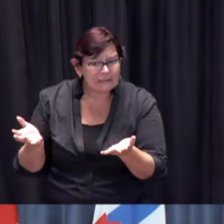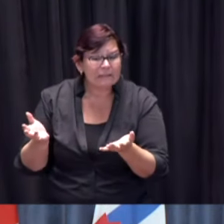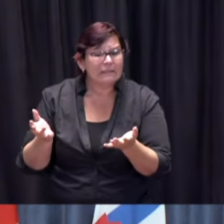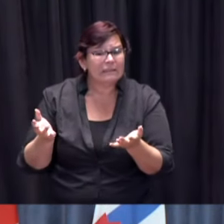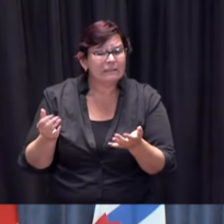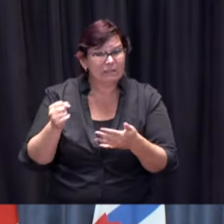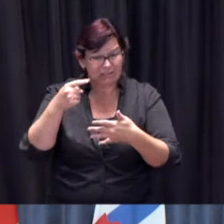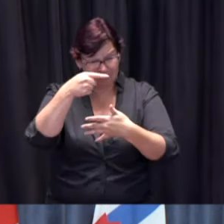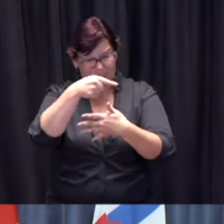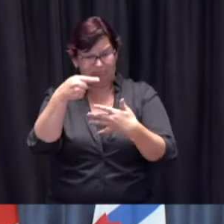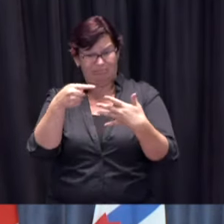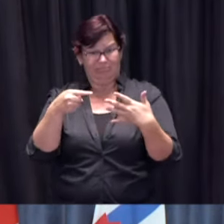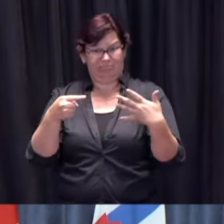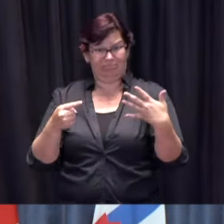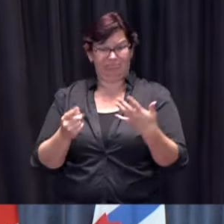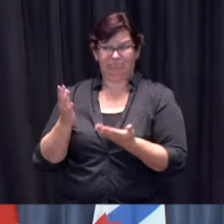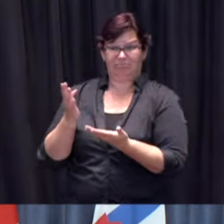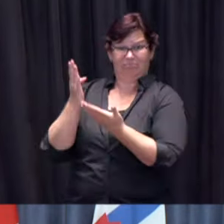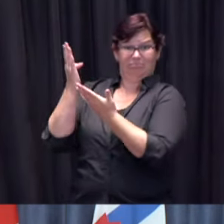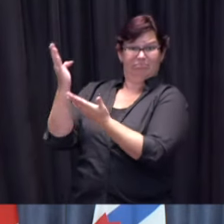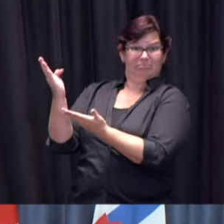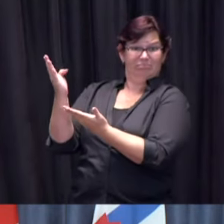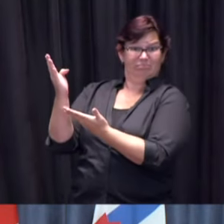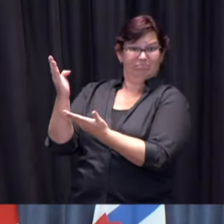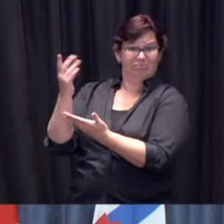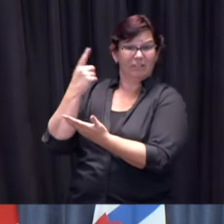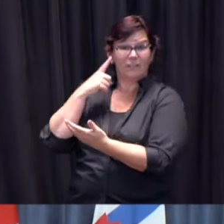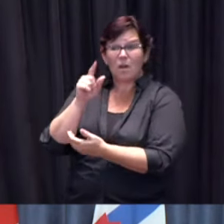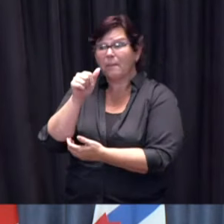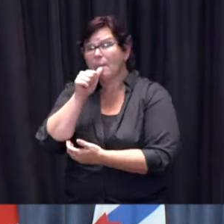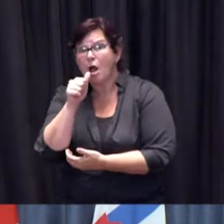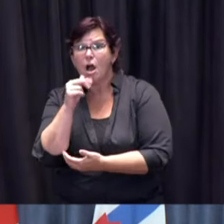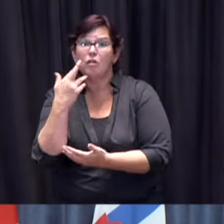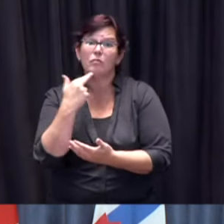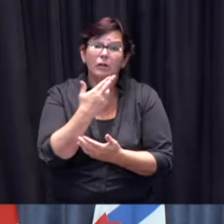today for bars and restaurants for mask usage in condos and apartments